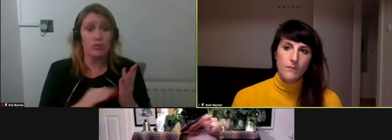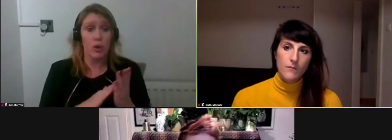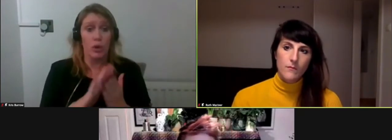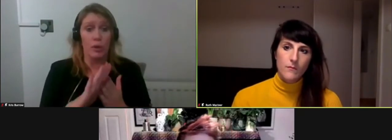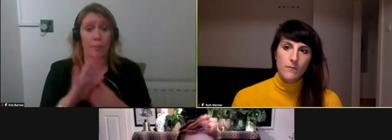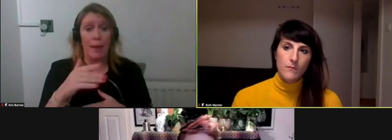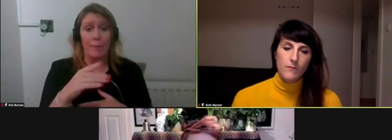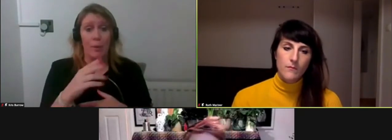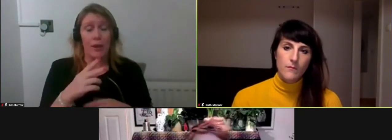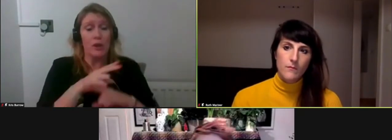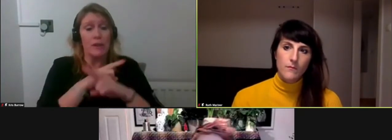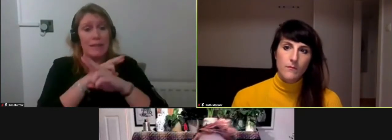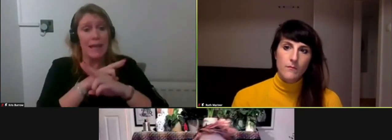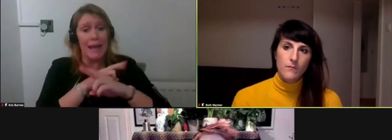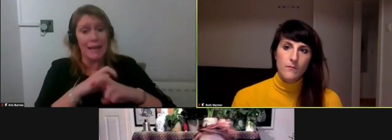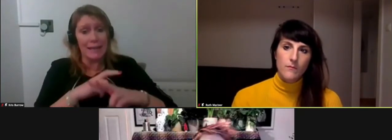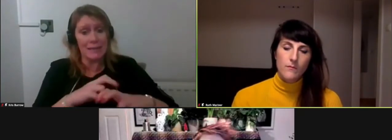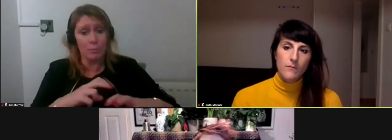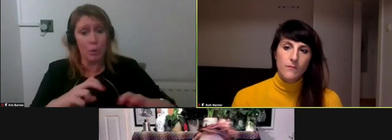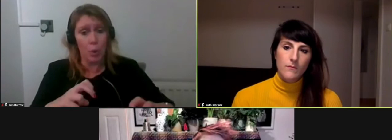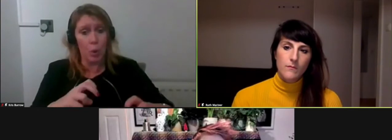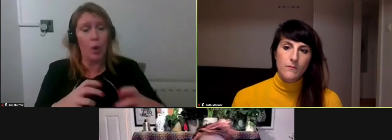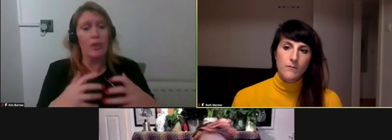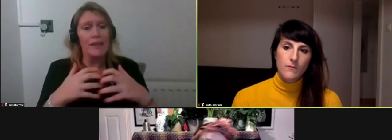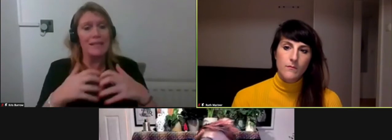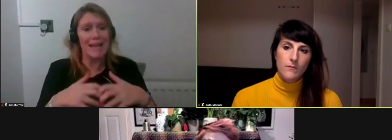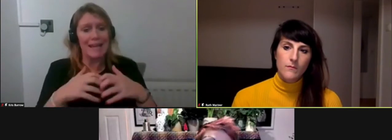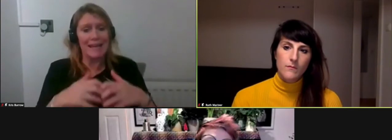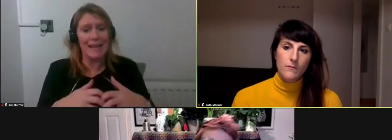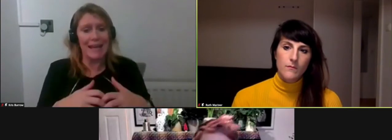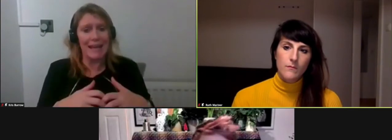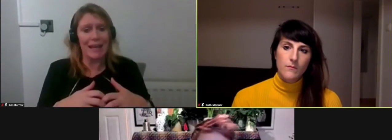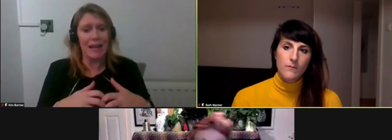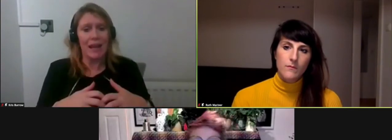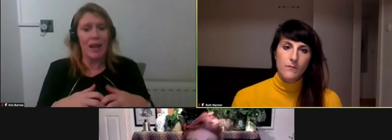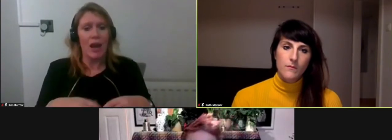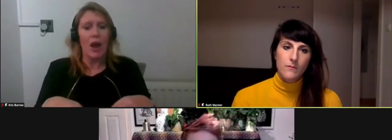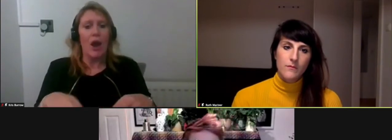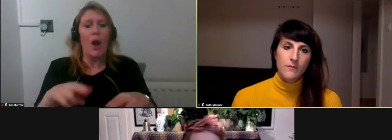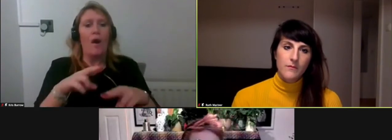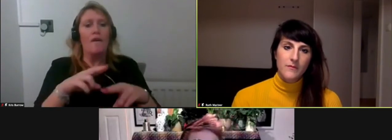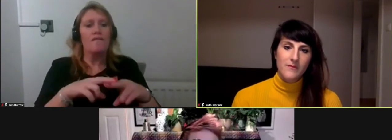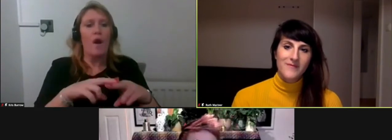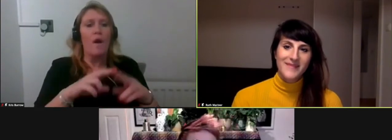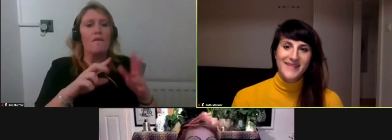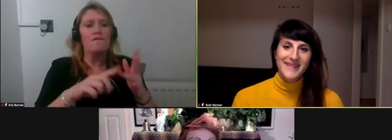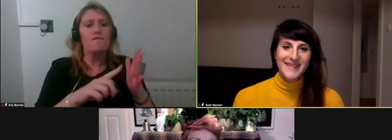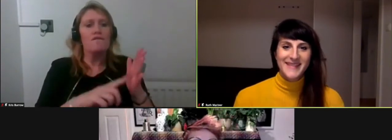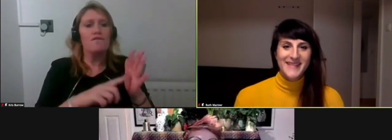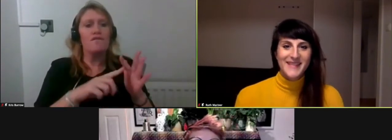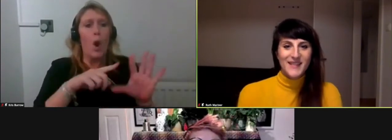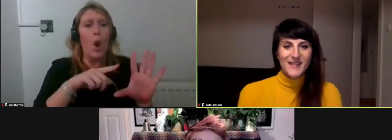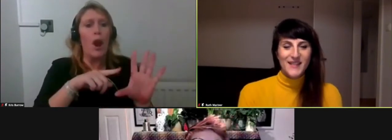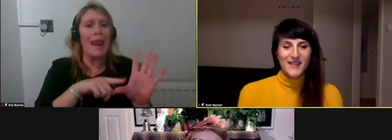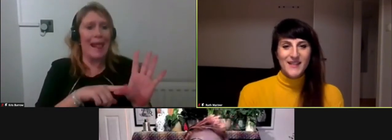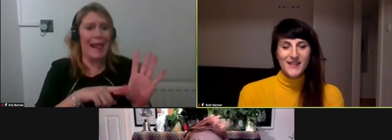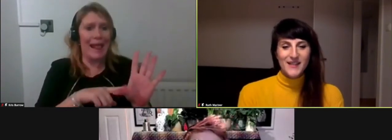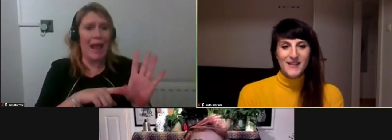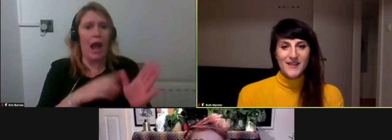Foley being, I mean, I'm sure that Ruth Sullivan will correct me on my actual kind